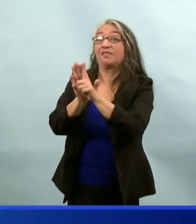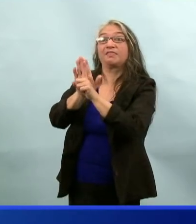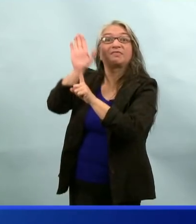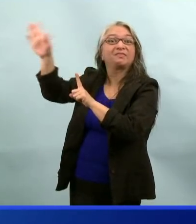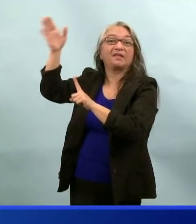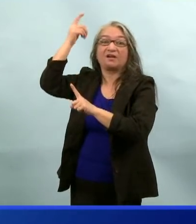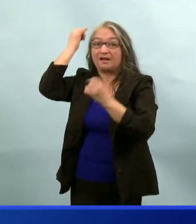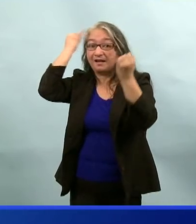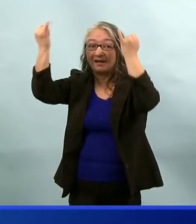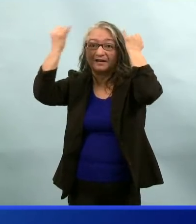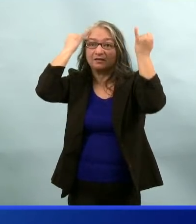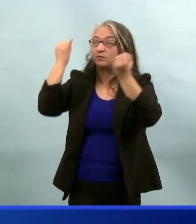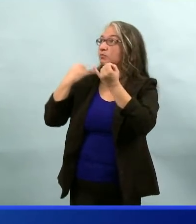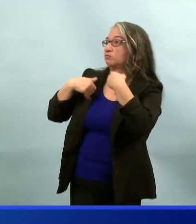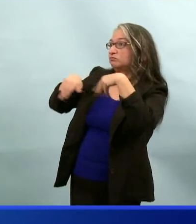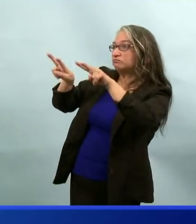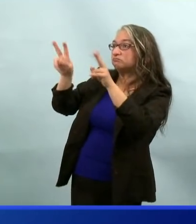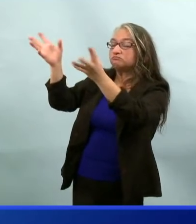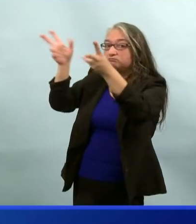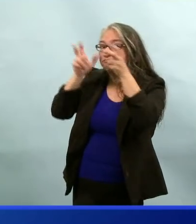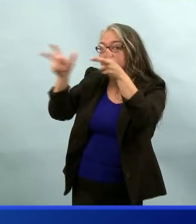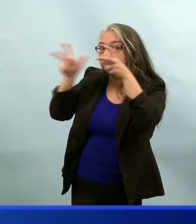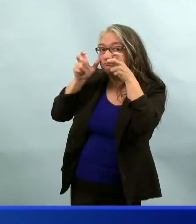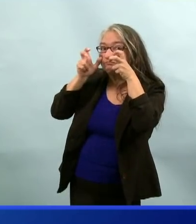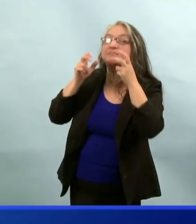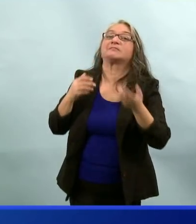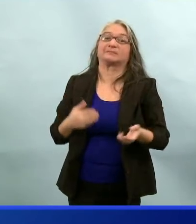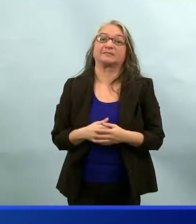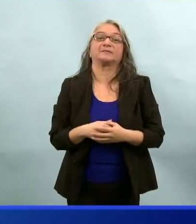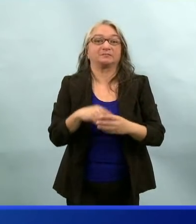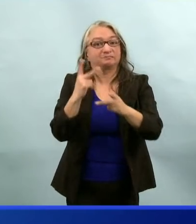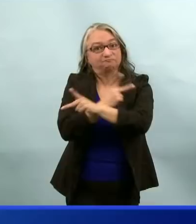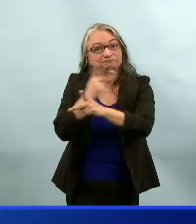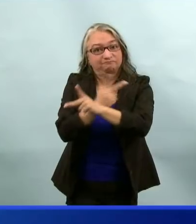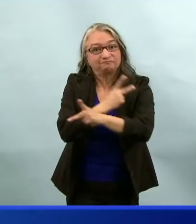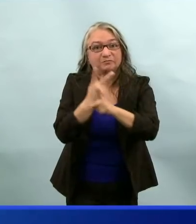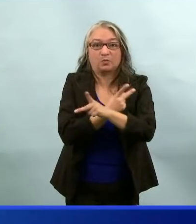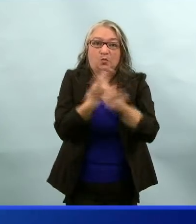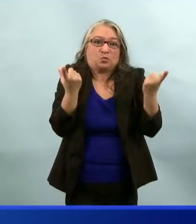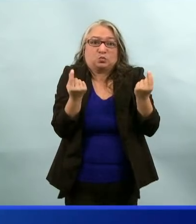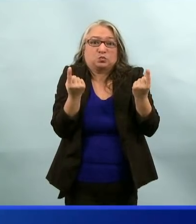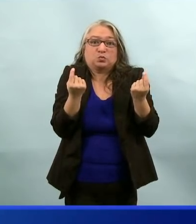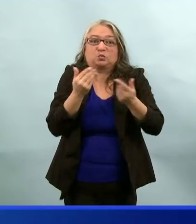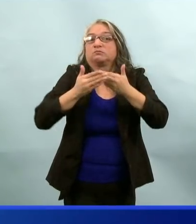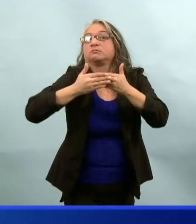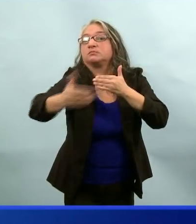we also recognize that they are our most precious resource and so definitely want